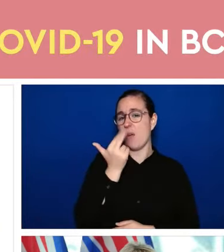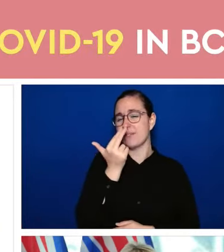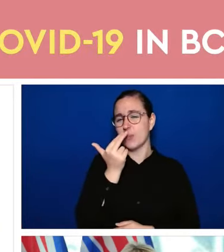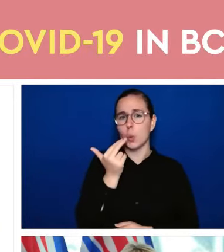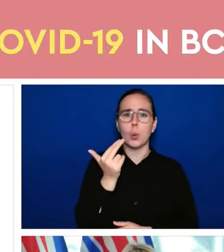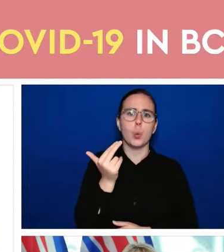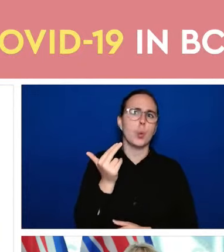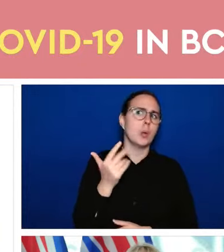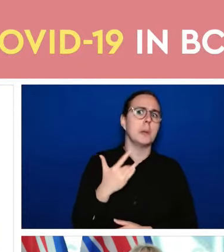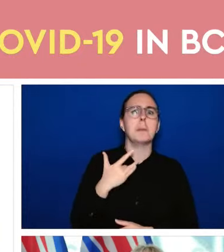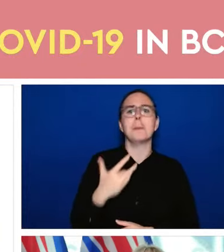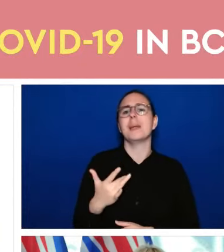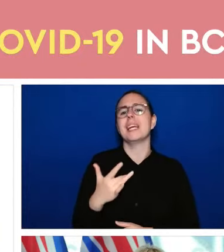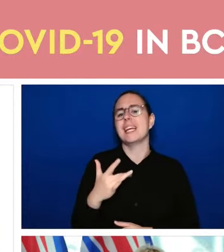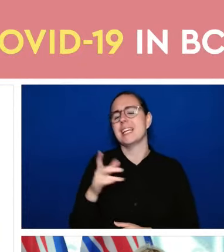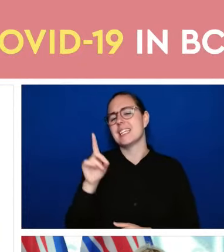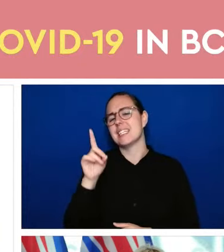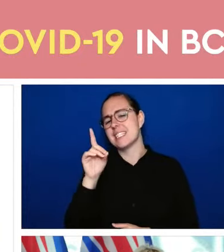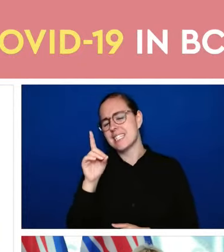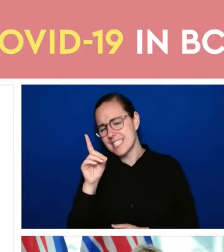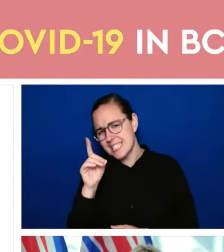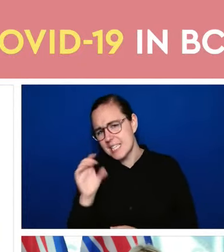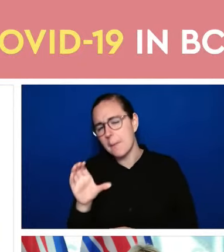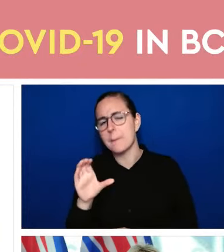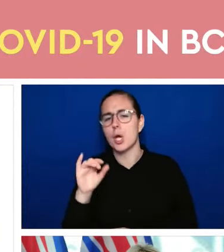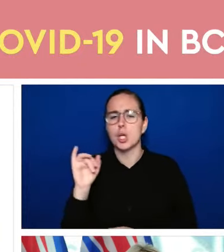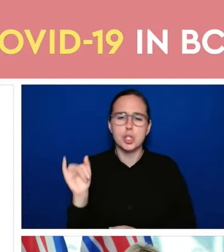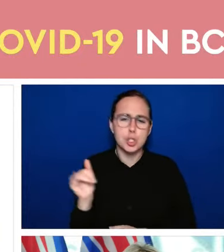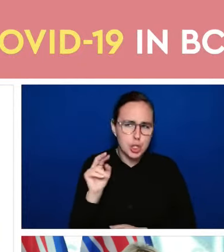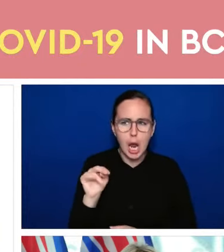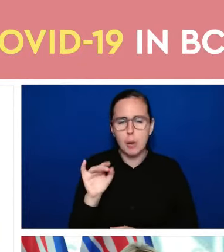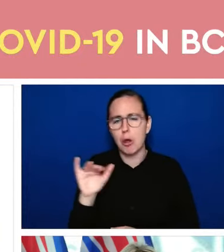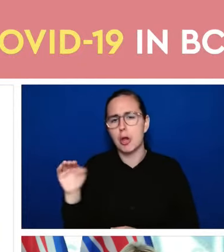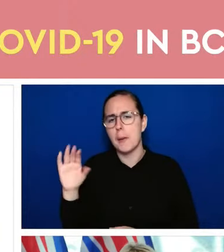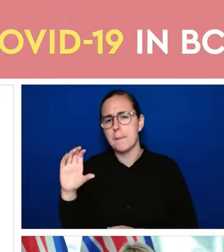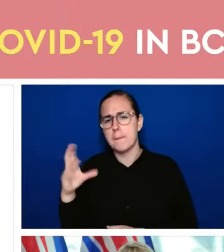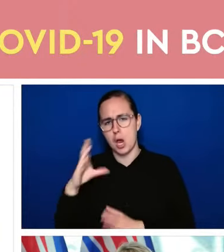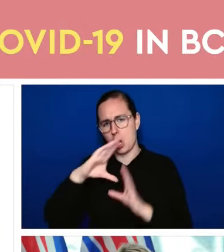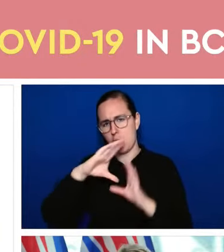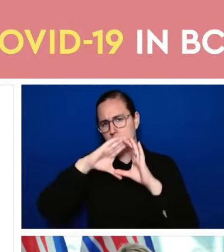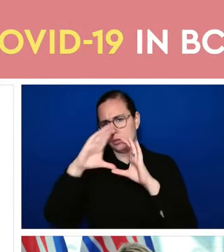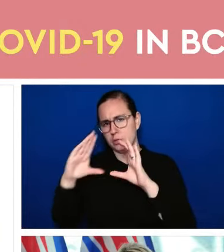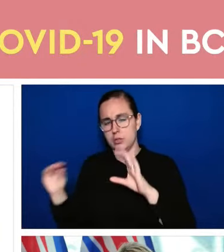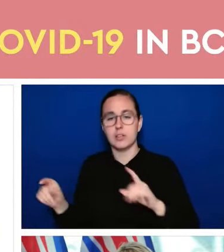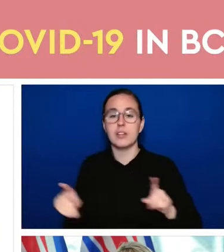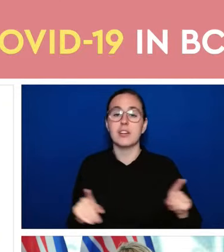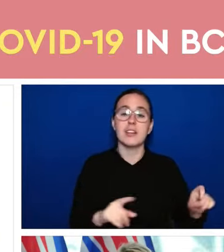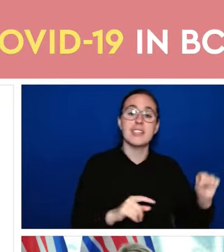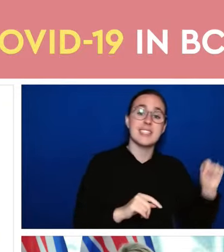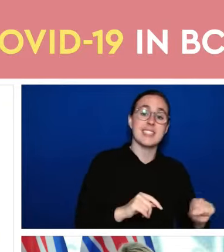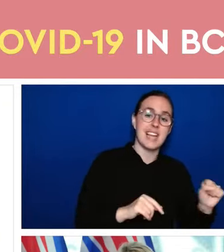after that so if we see a similar pattern to what we saw on the southern hemisphere. We